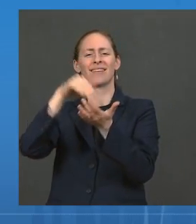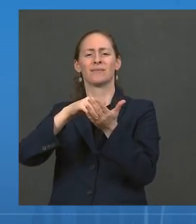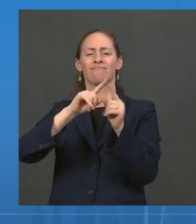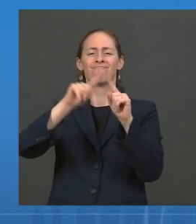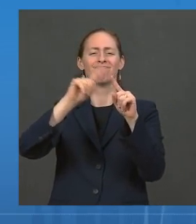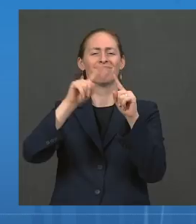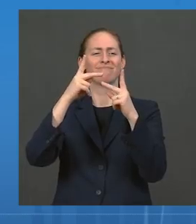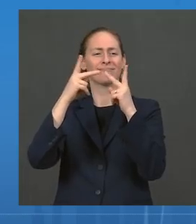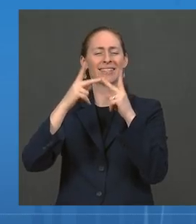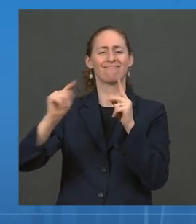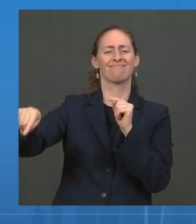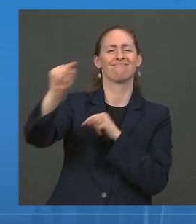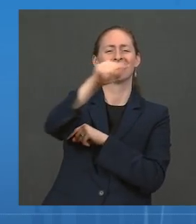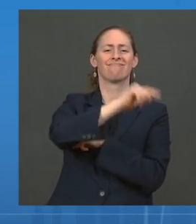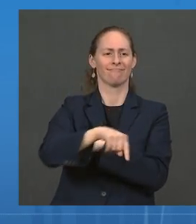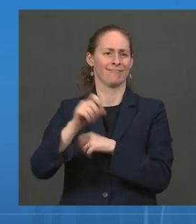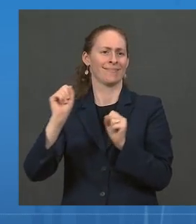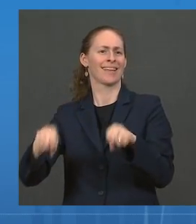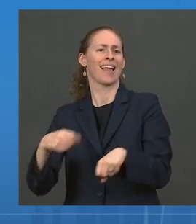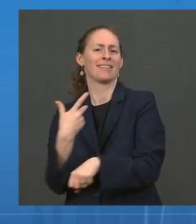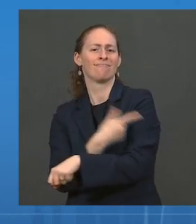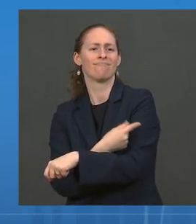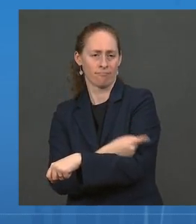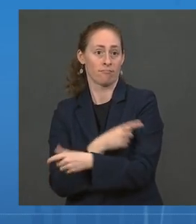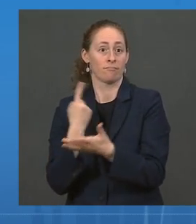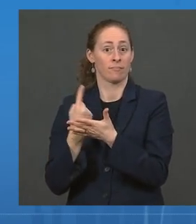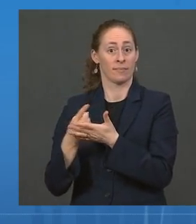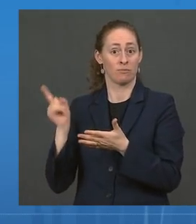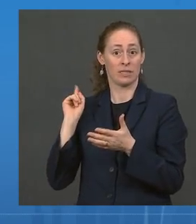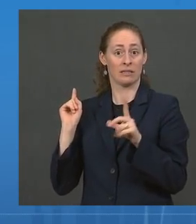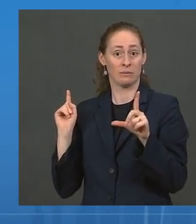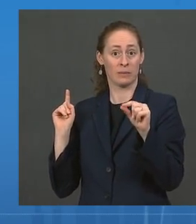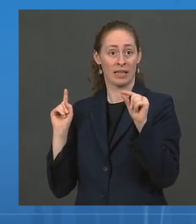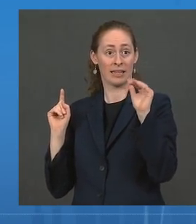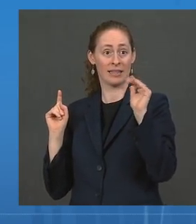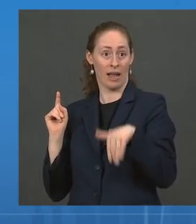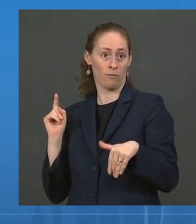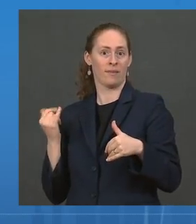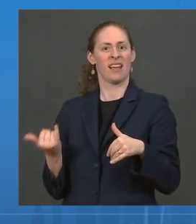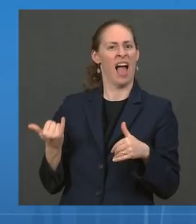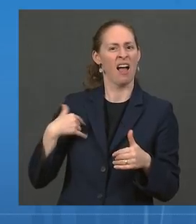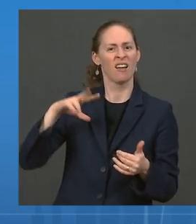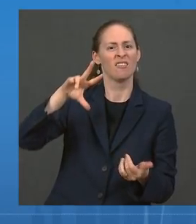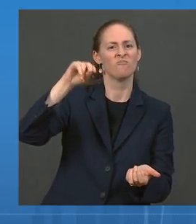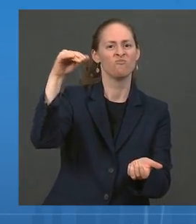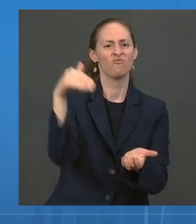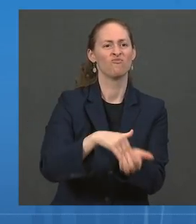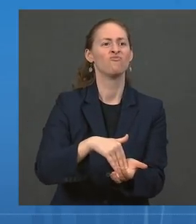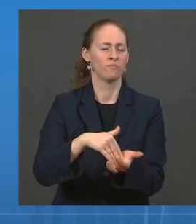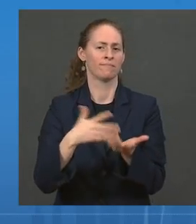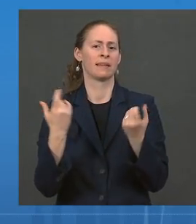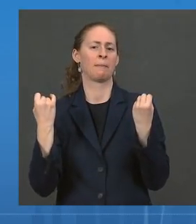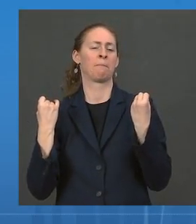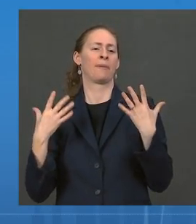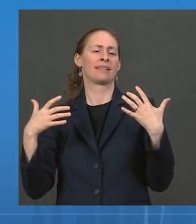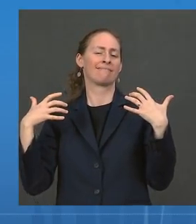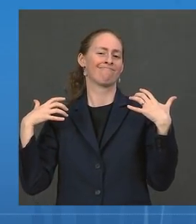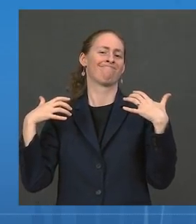That means just 10 days in, we have 1 vaccine site for every 900 kids. That compares to one vaccine site